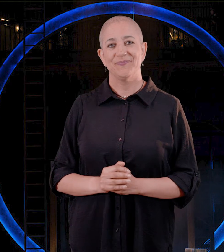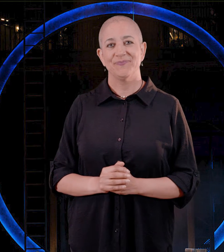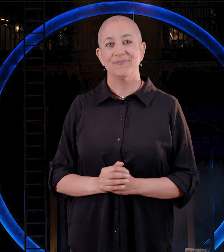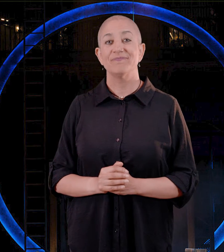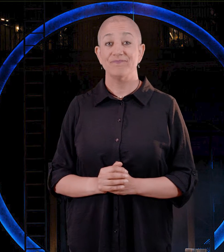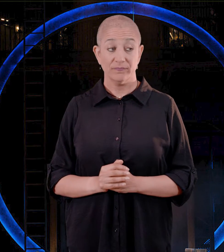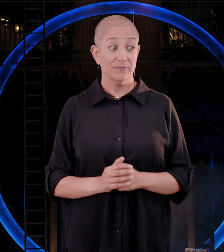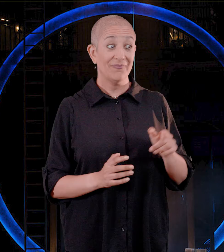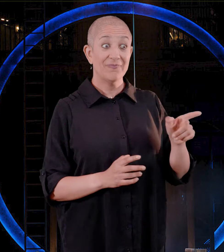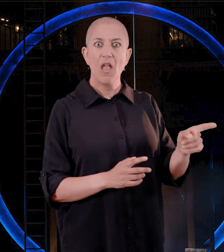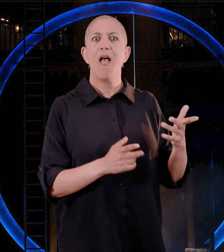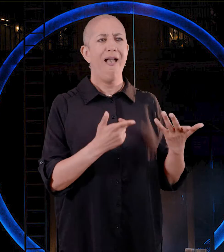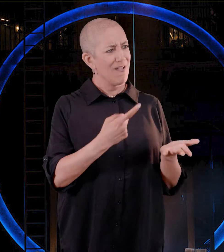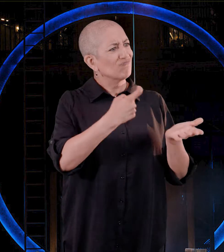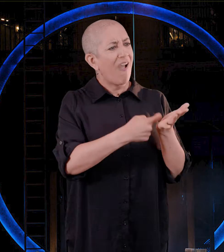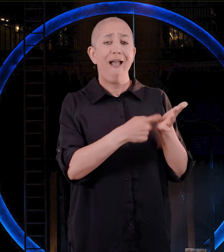Rani thought she would have a job in England,